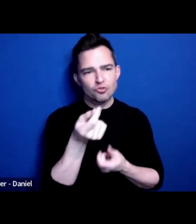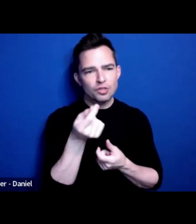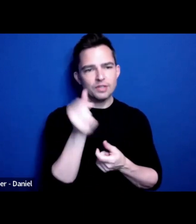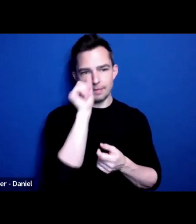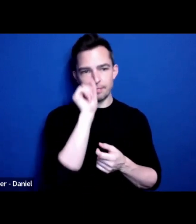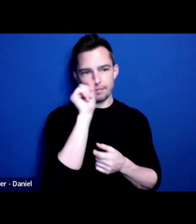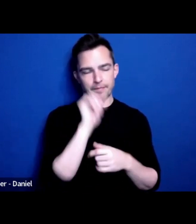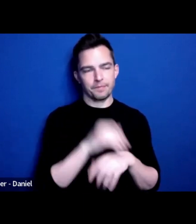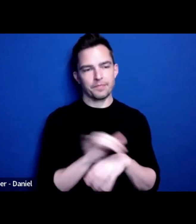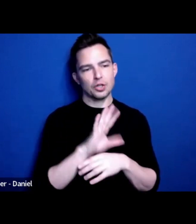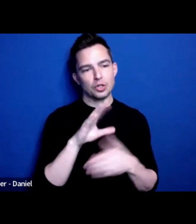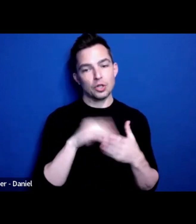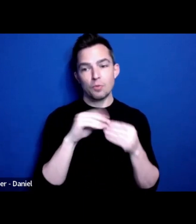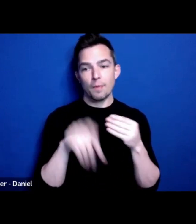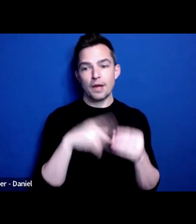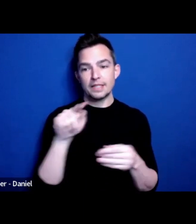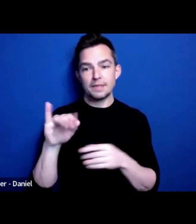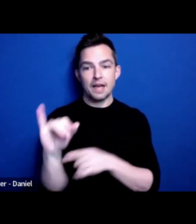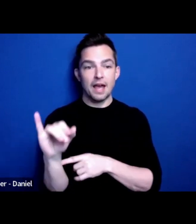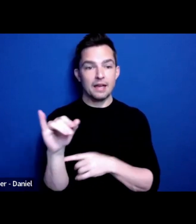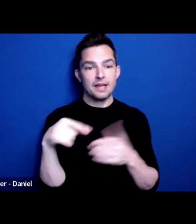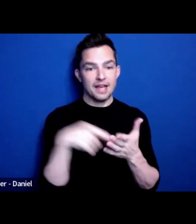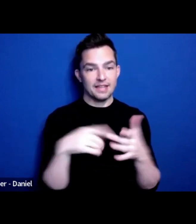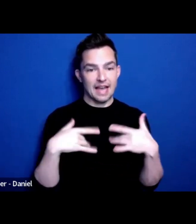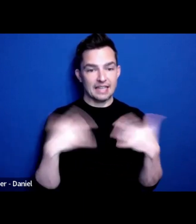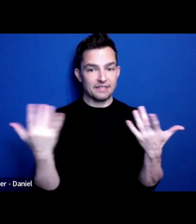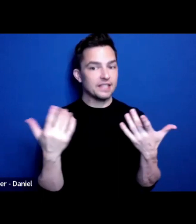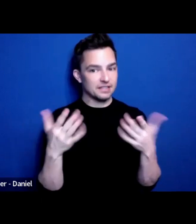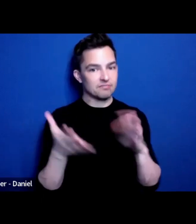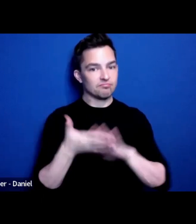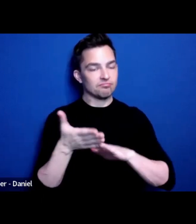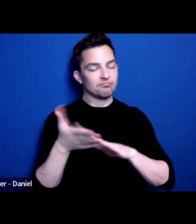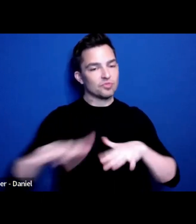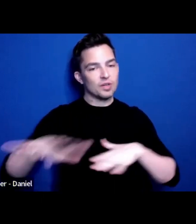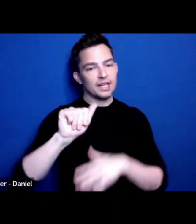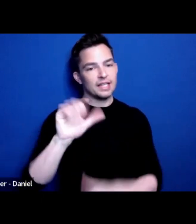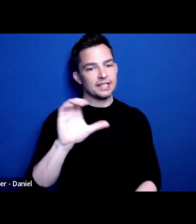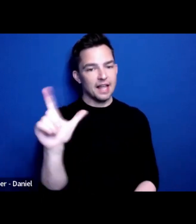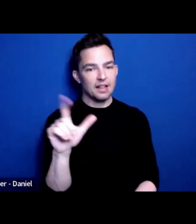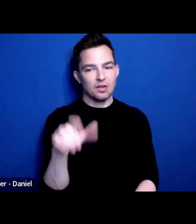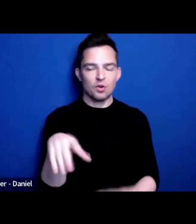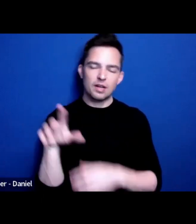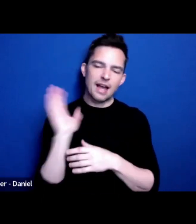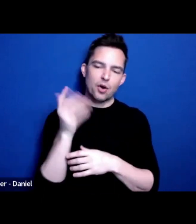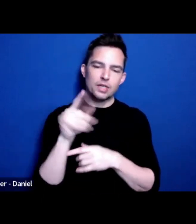learning more about TBI and the activities being conducted cross ACL and our TBI networks. My